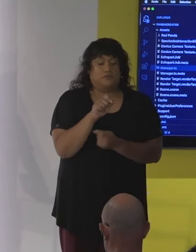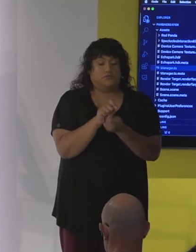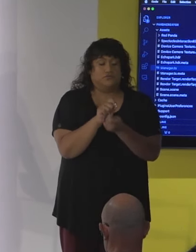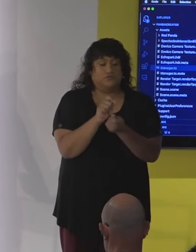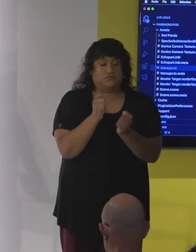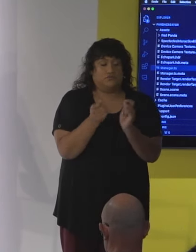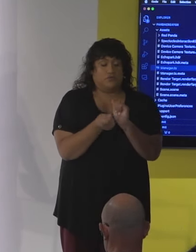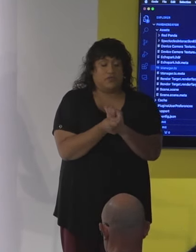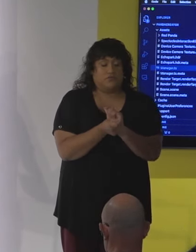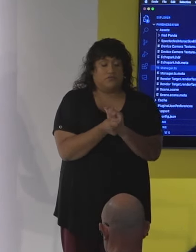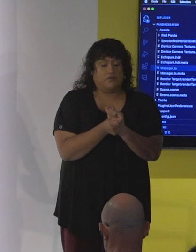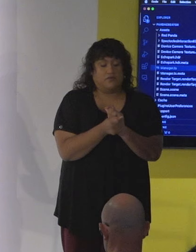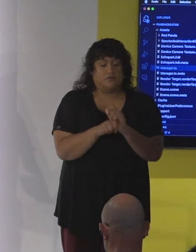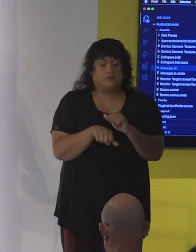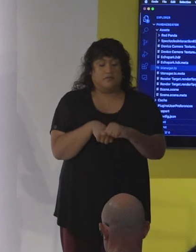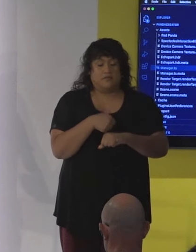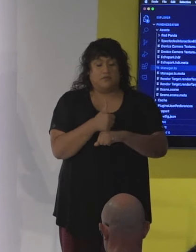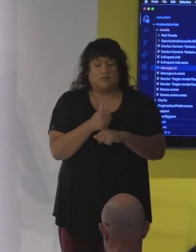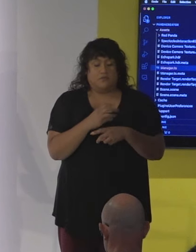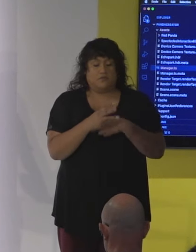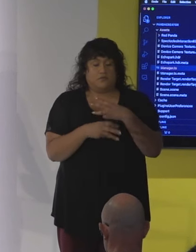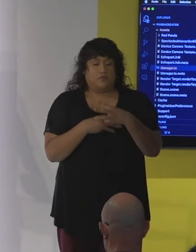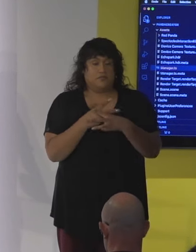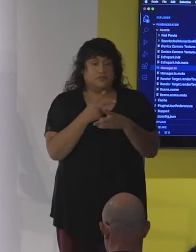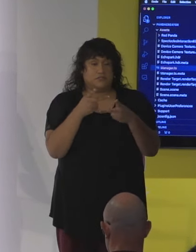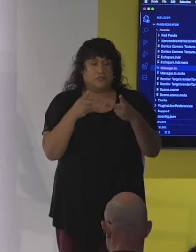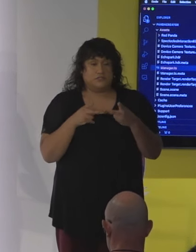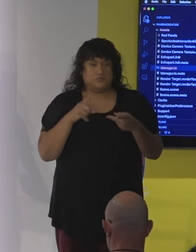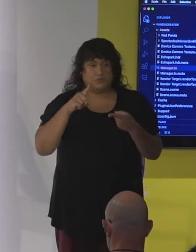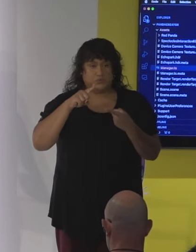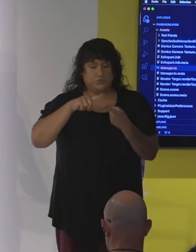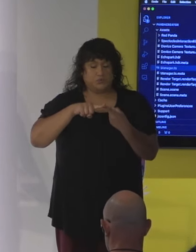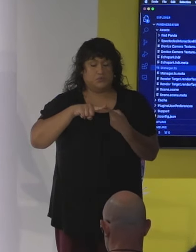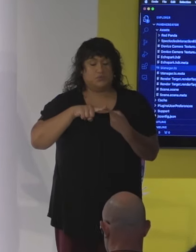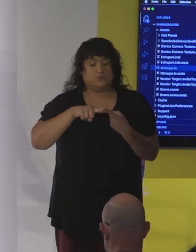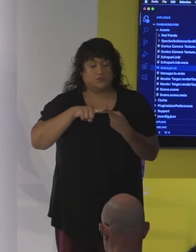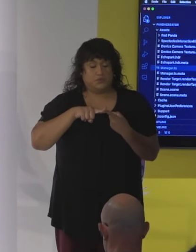Let's set the world position to this .get spawn point.